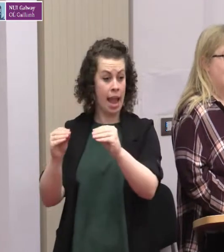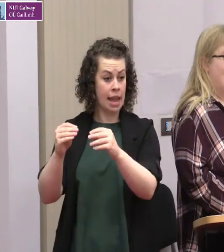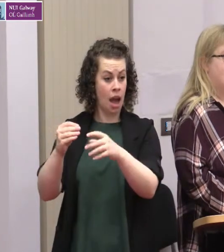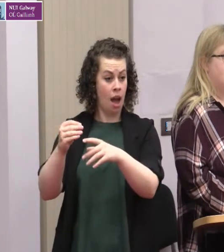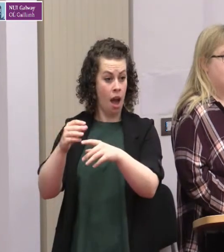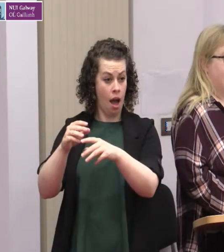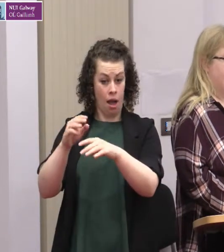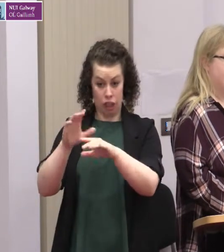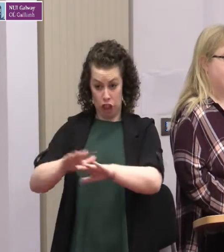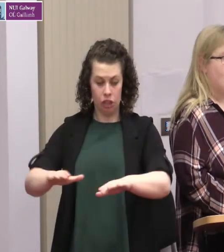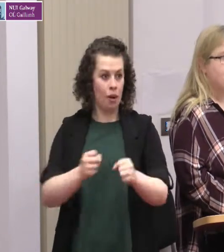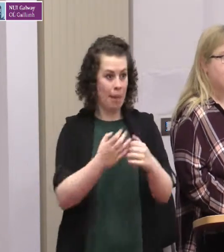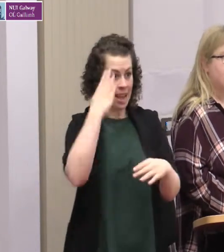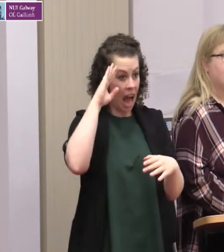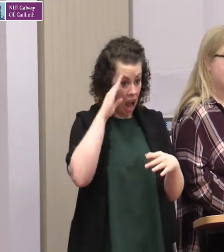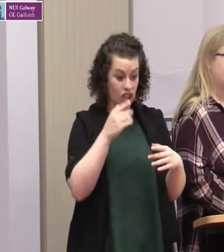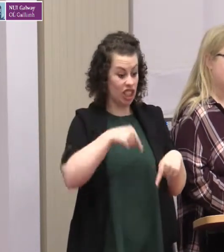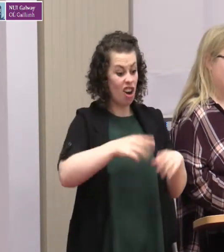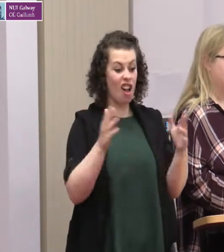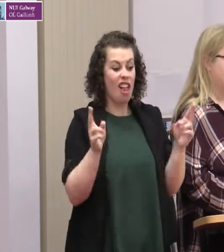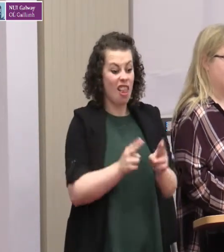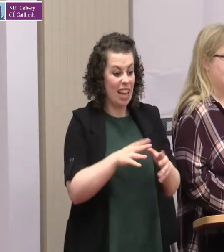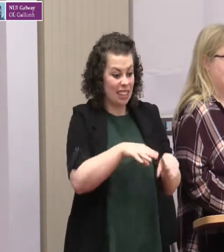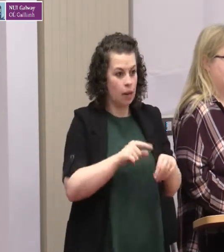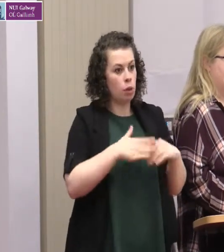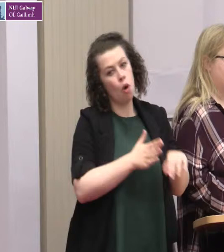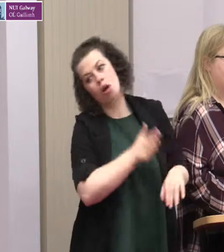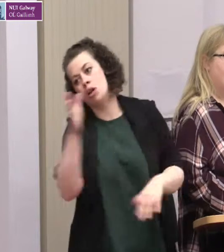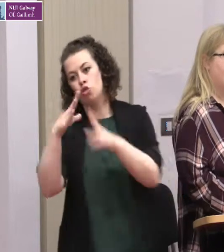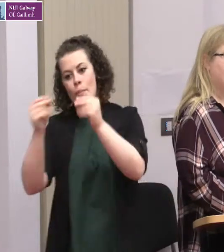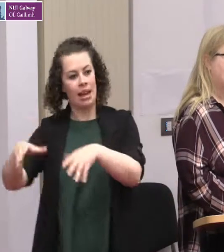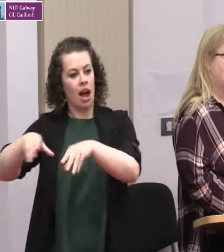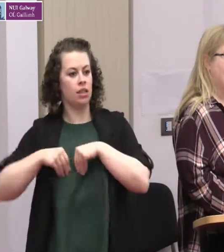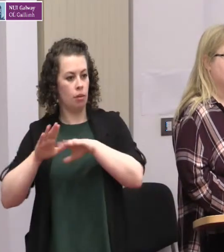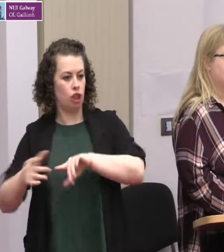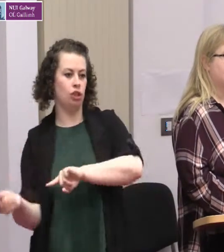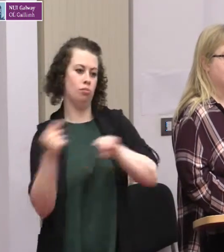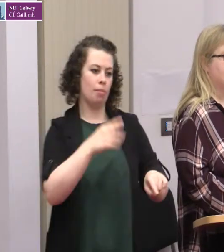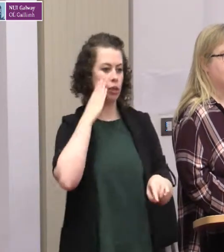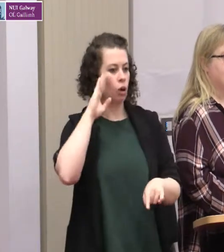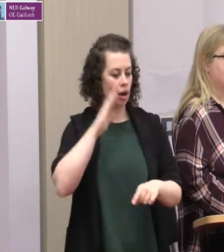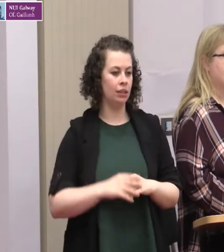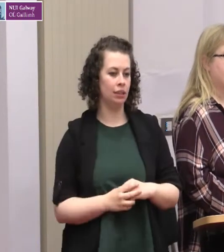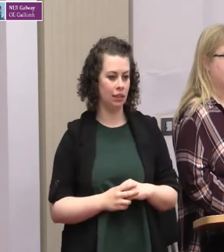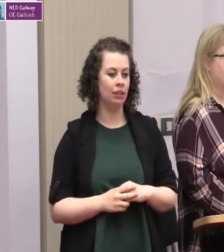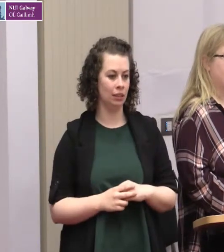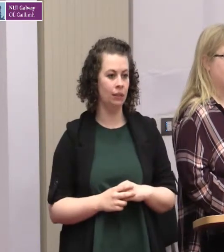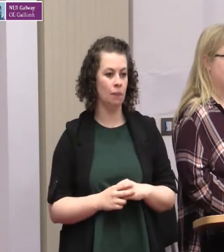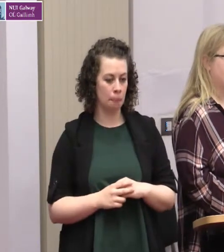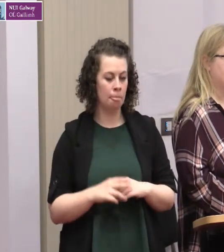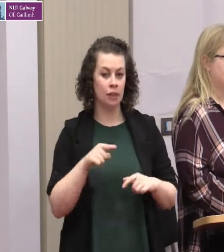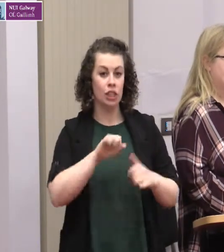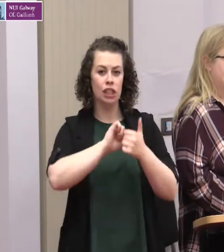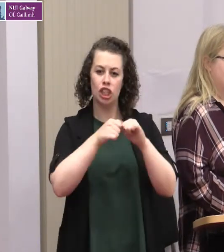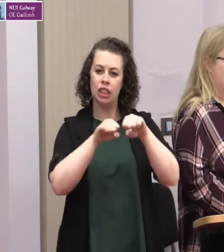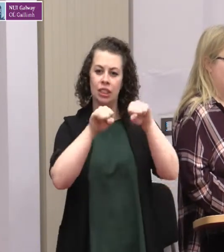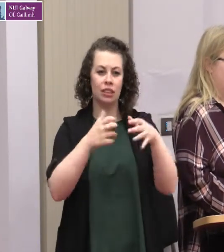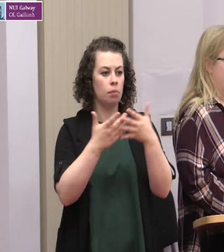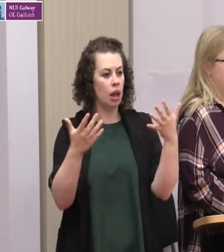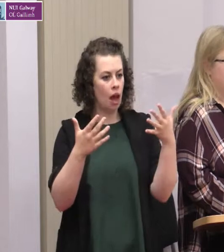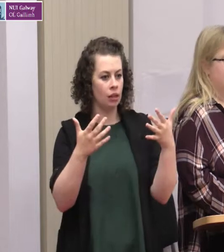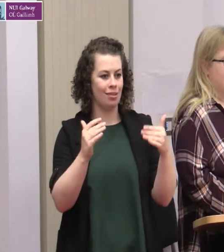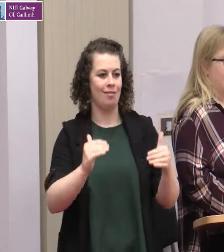The demand for adoptable children created an adult centred regime.